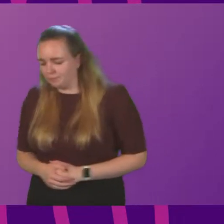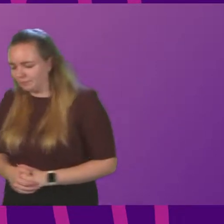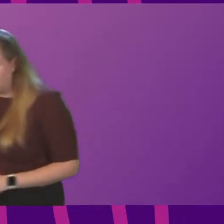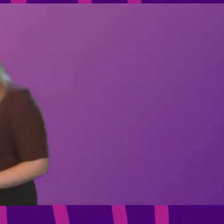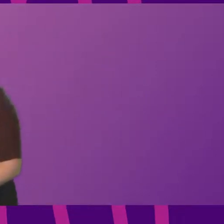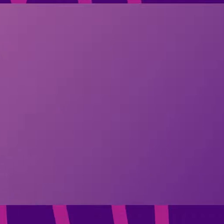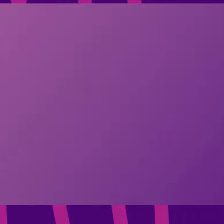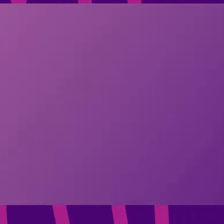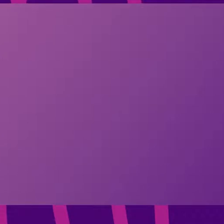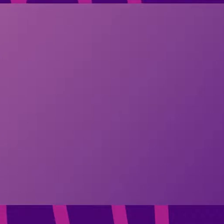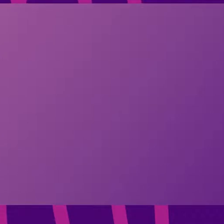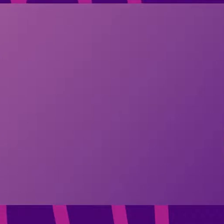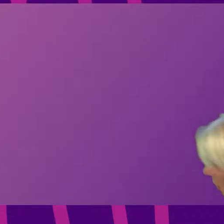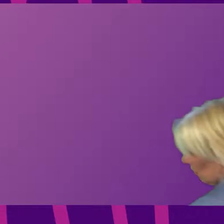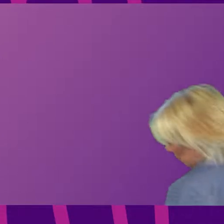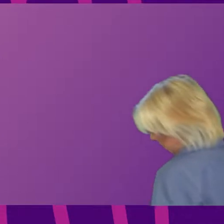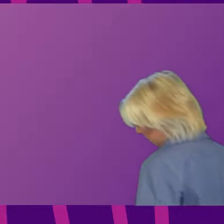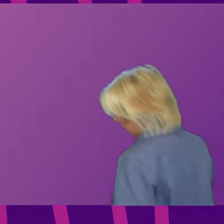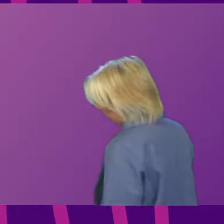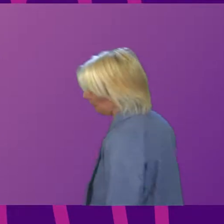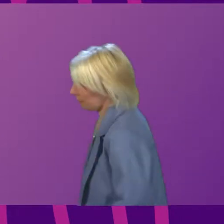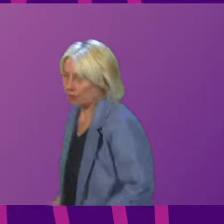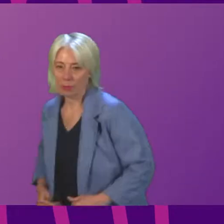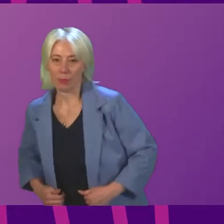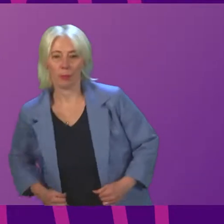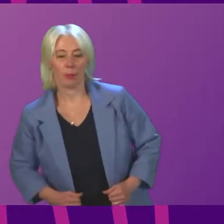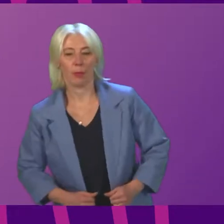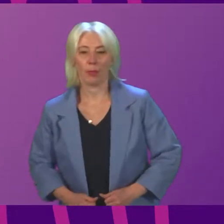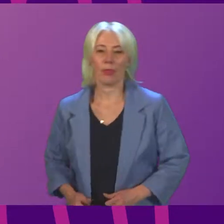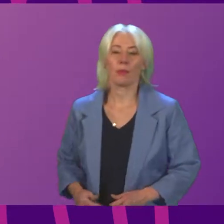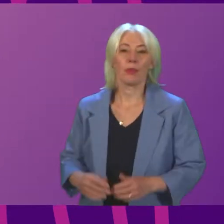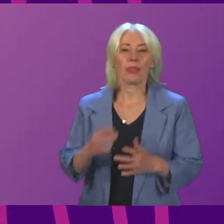The cabinet secretary will now take questions on the issues raised in his statement. I intend to